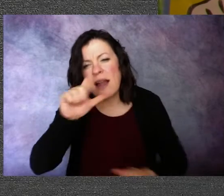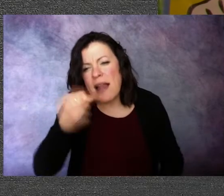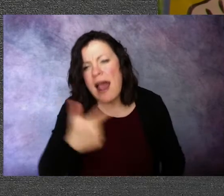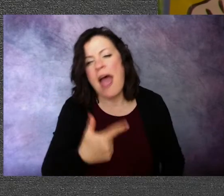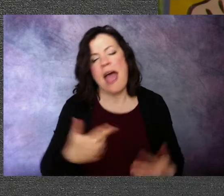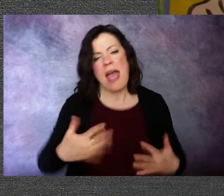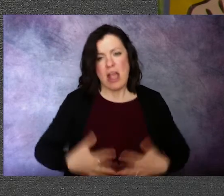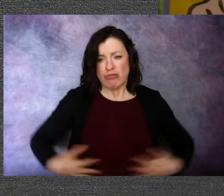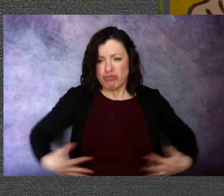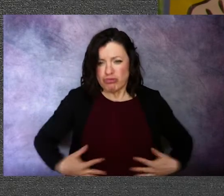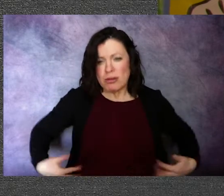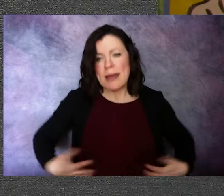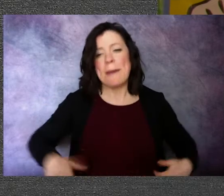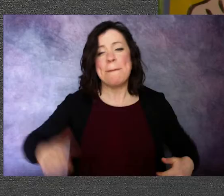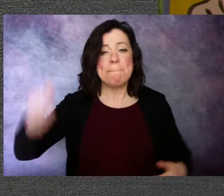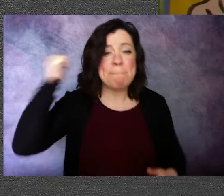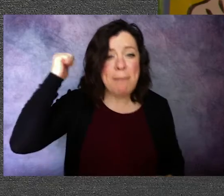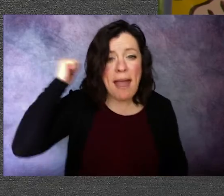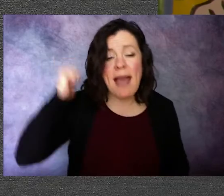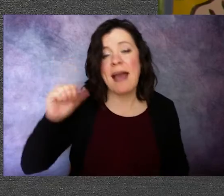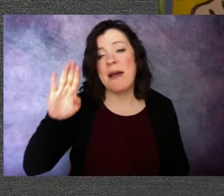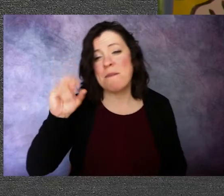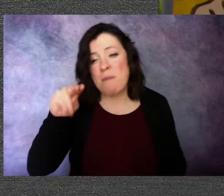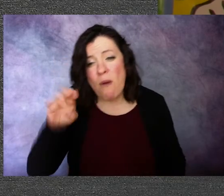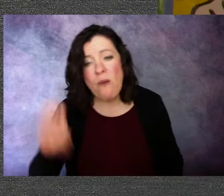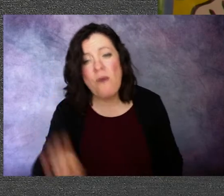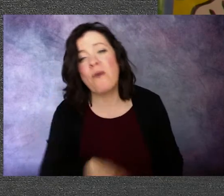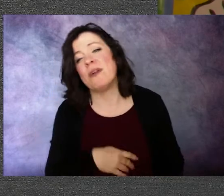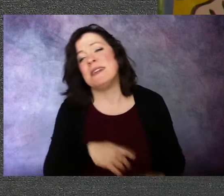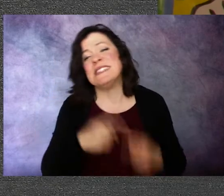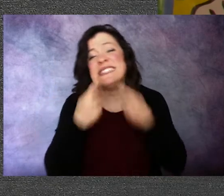"backbones, teeth, and claws.